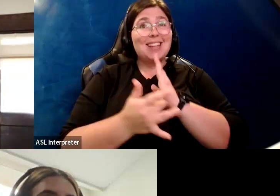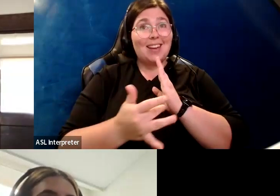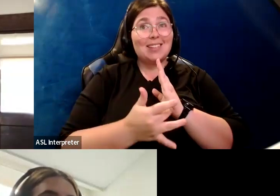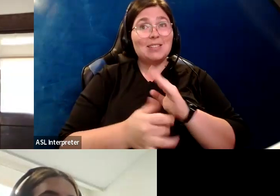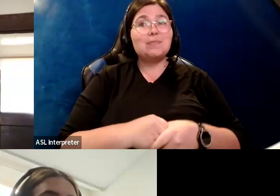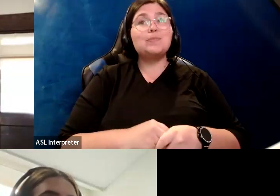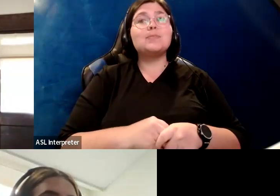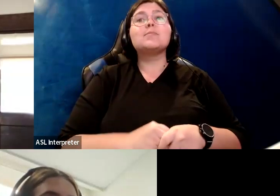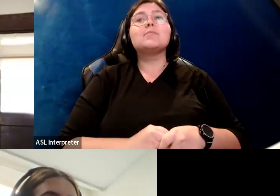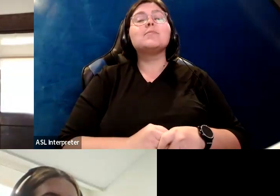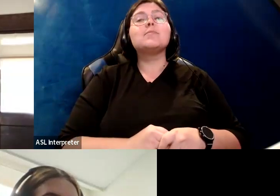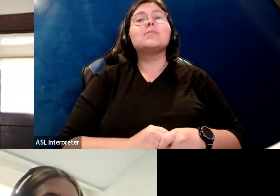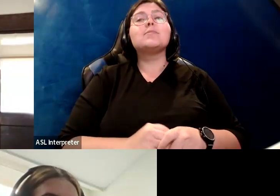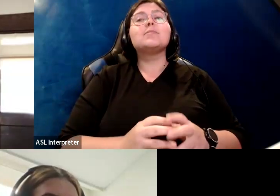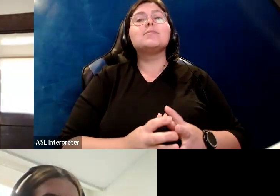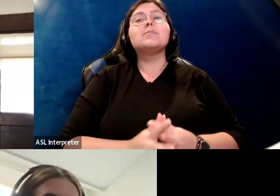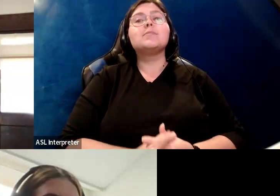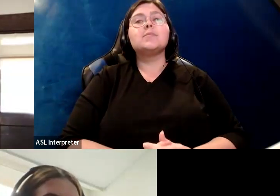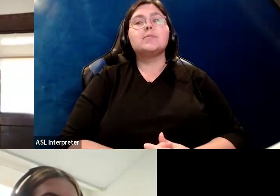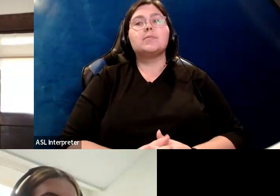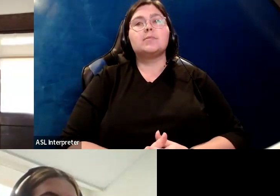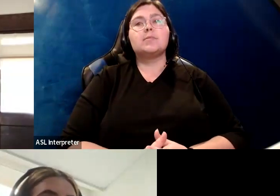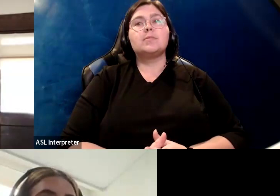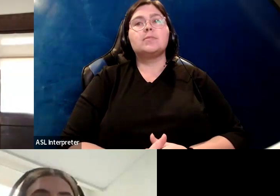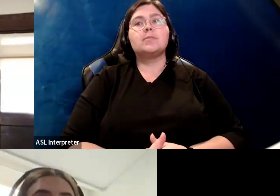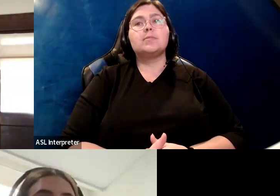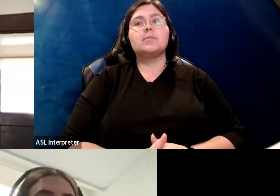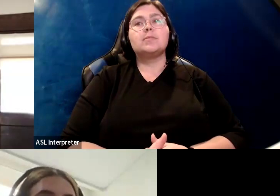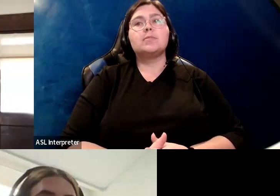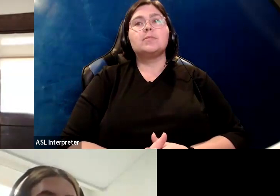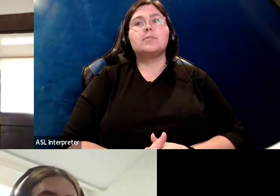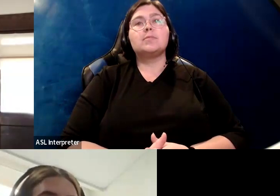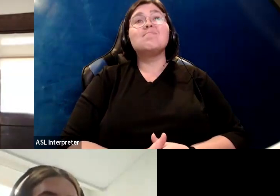I've experienced the profound impact